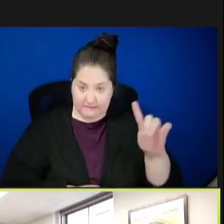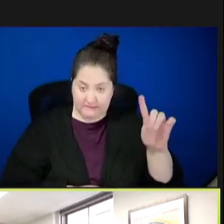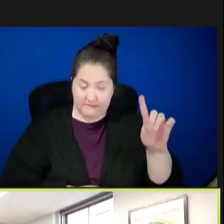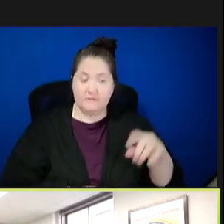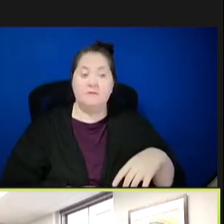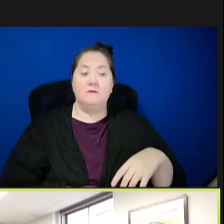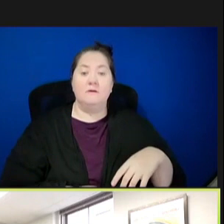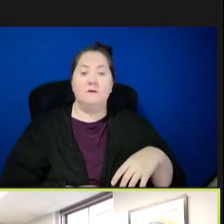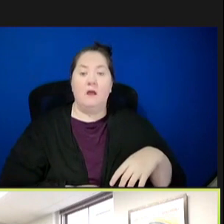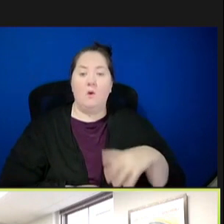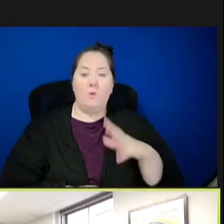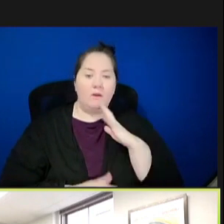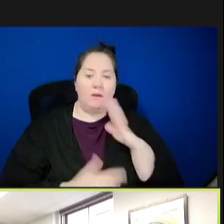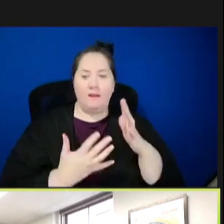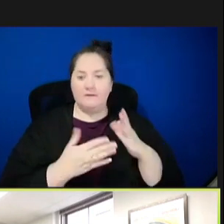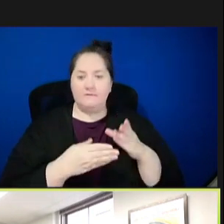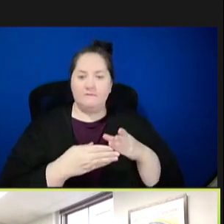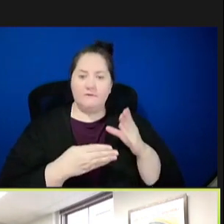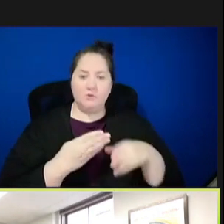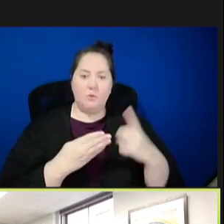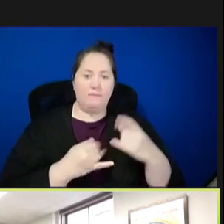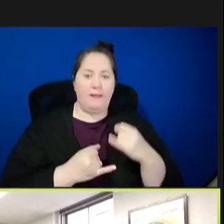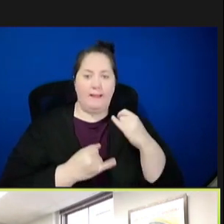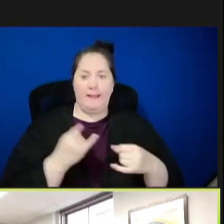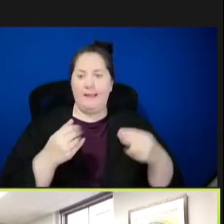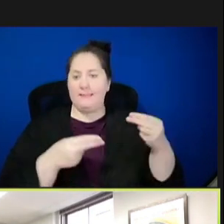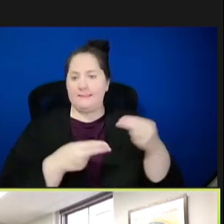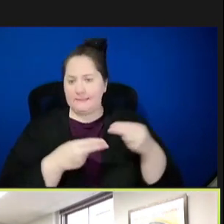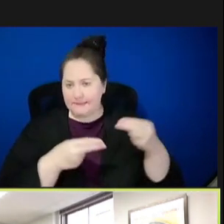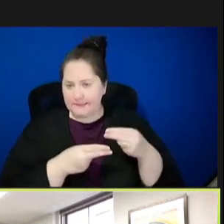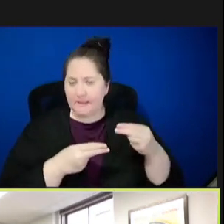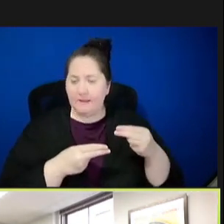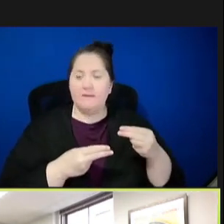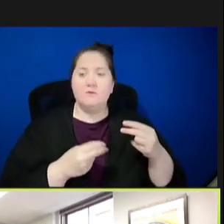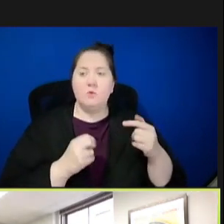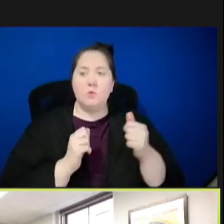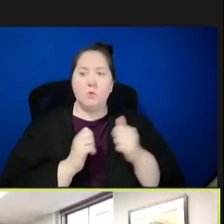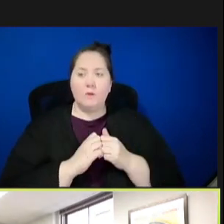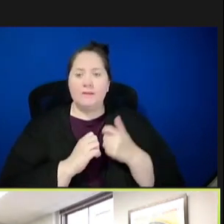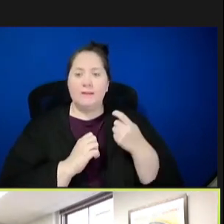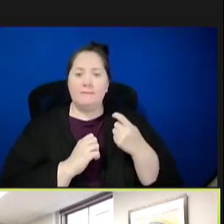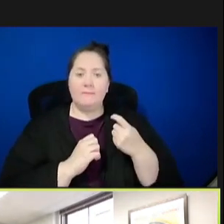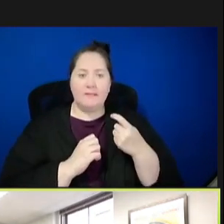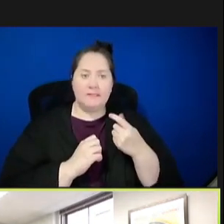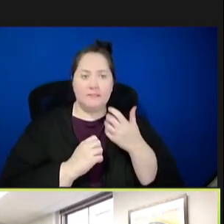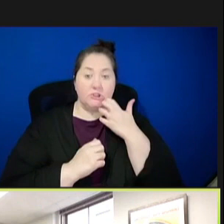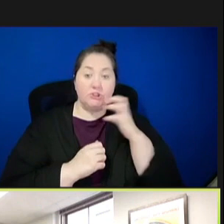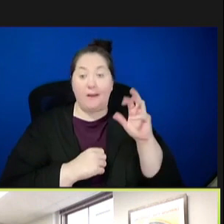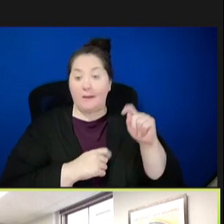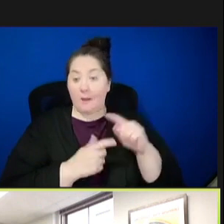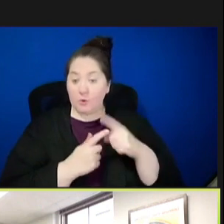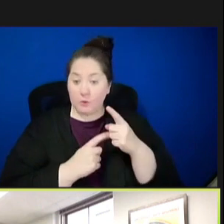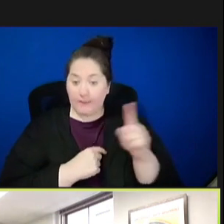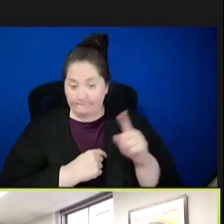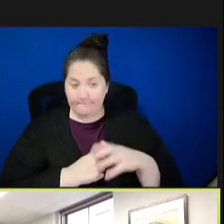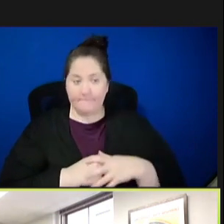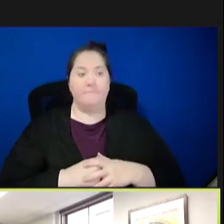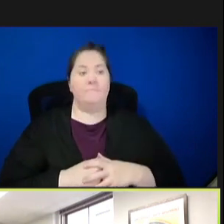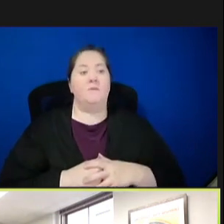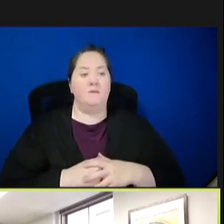going to kind of finish one of my last slides with a little shout out to them. So next slide please.